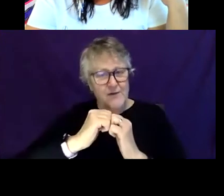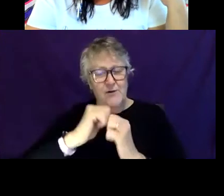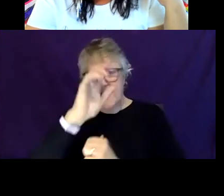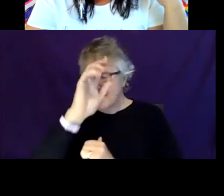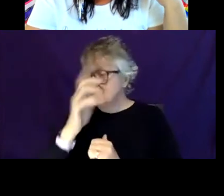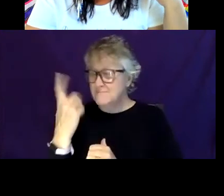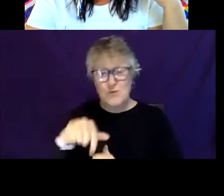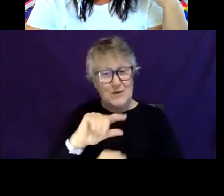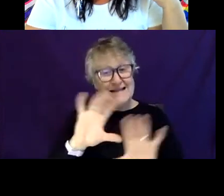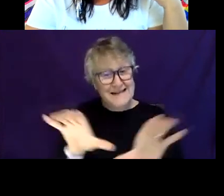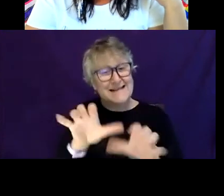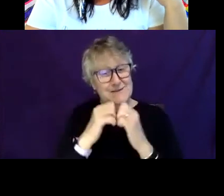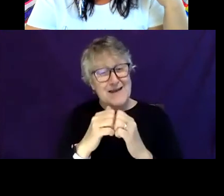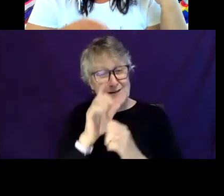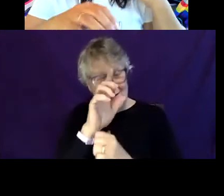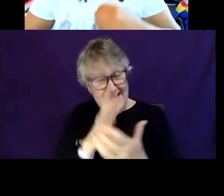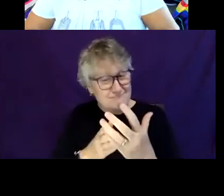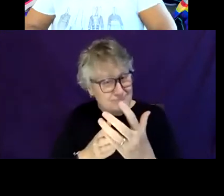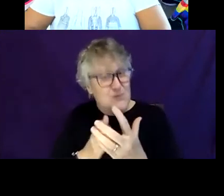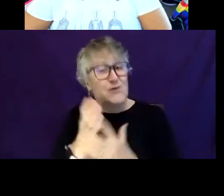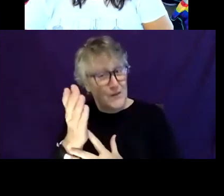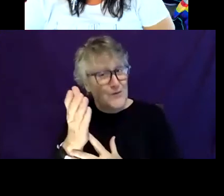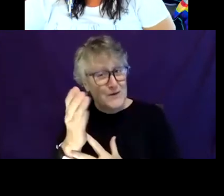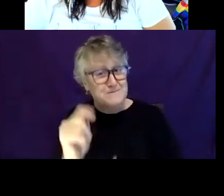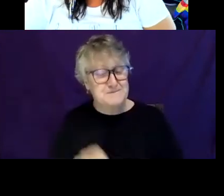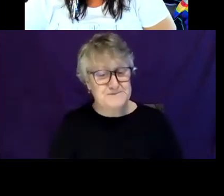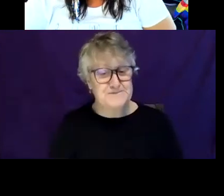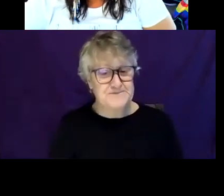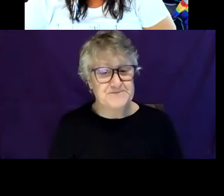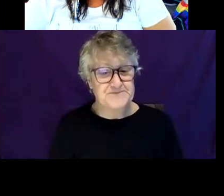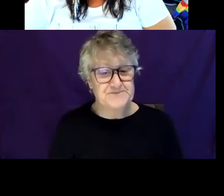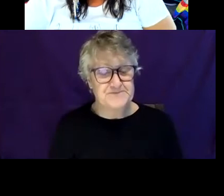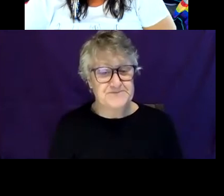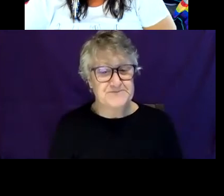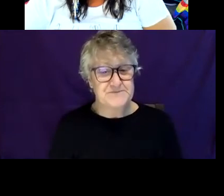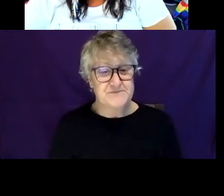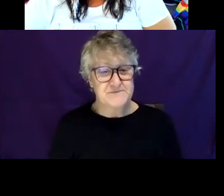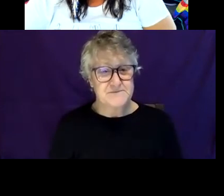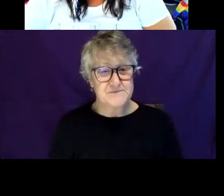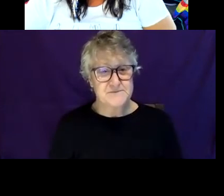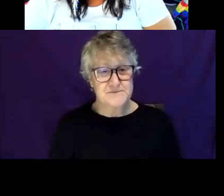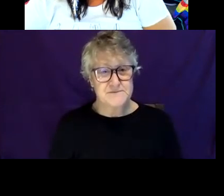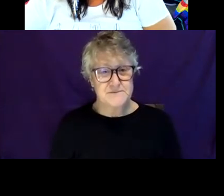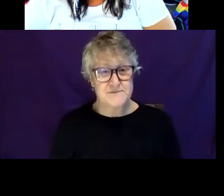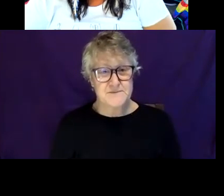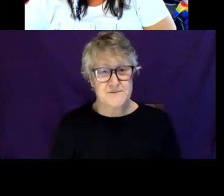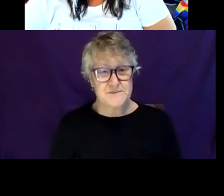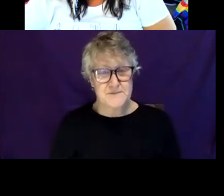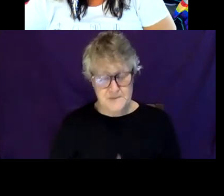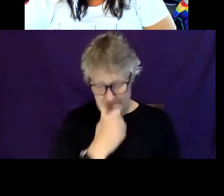Yeah.